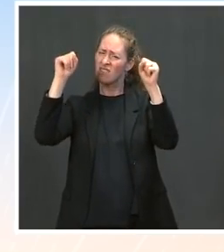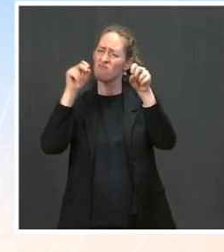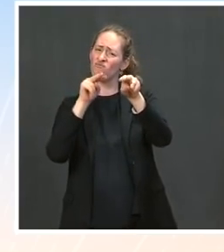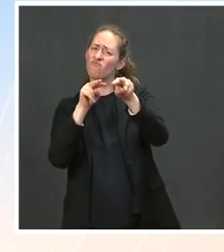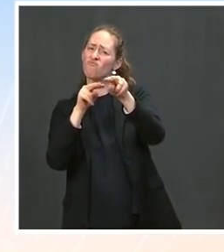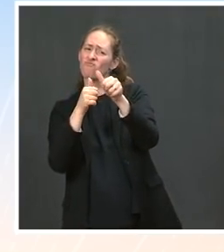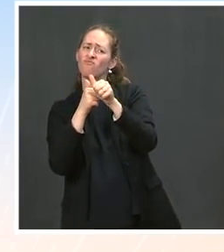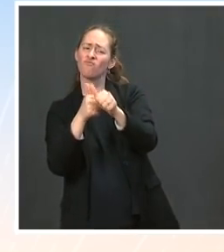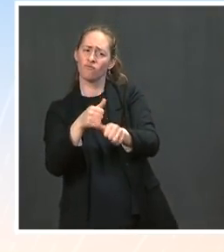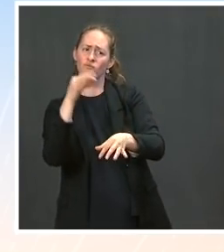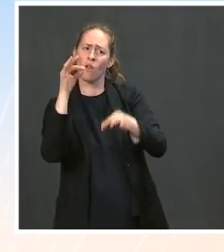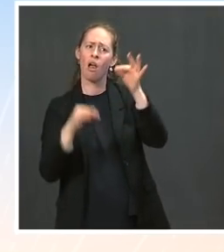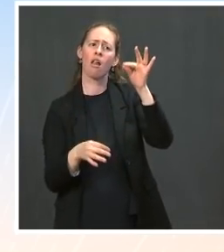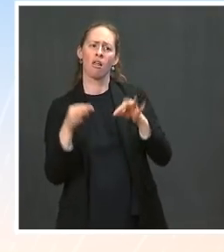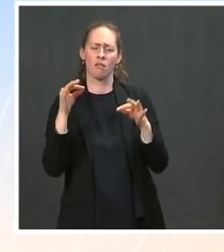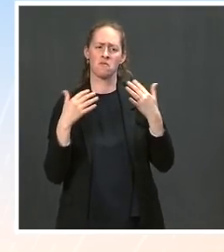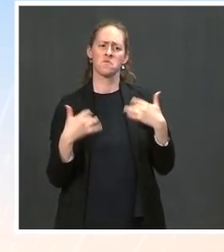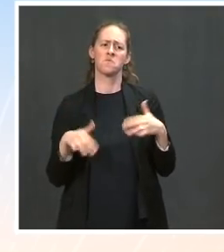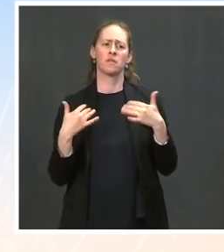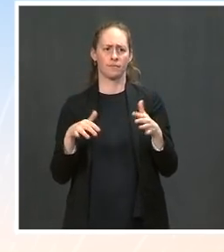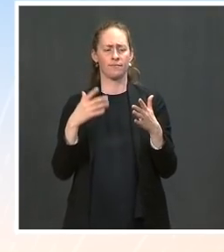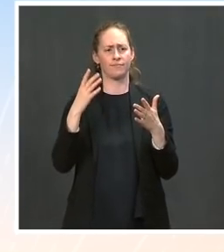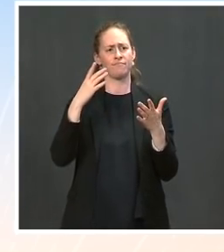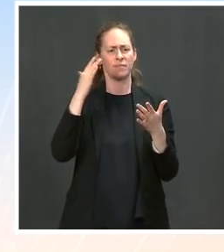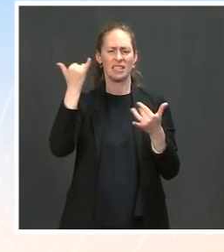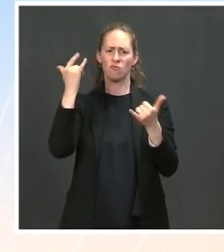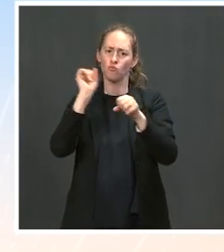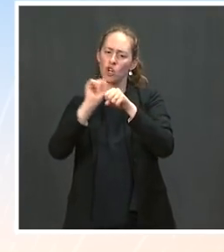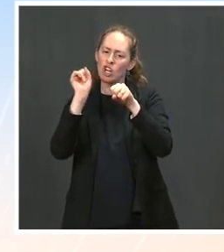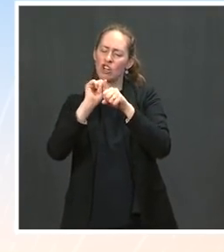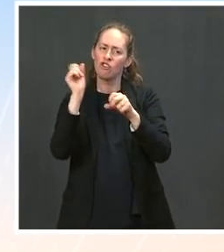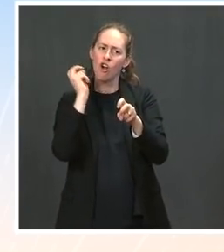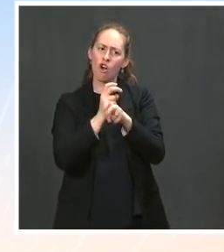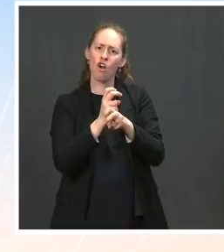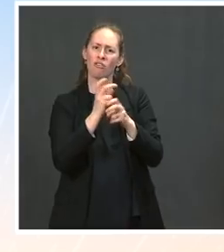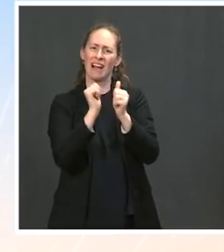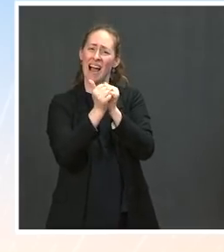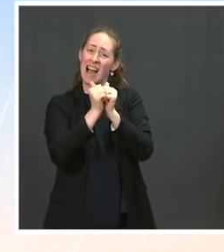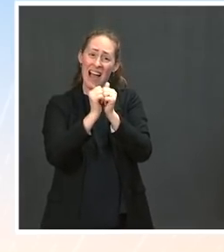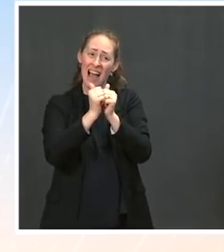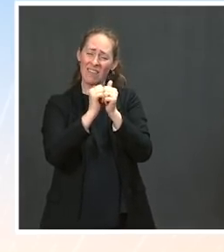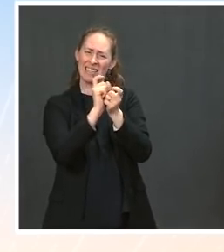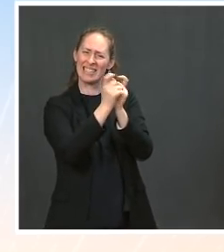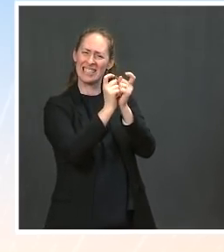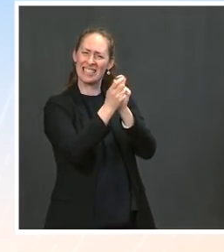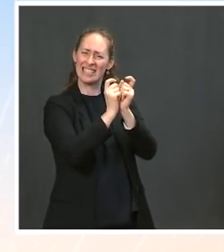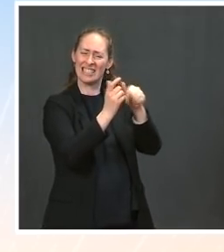that he is working hard at making change possible. And I can -- I walked through some of the steps